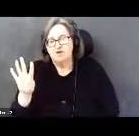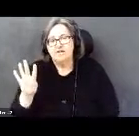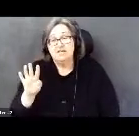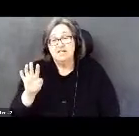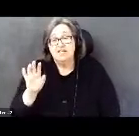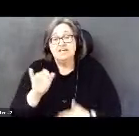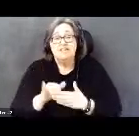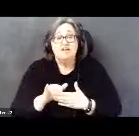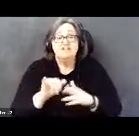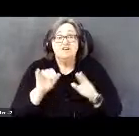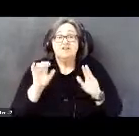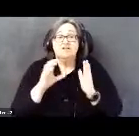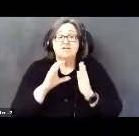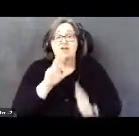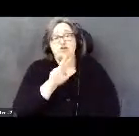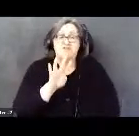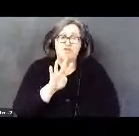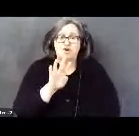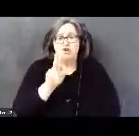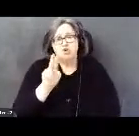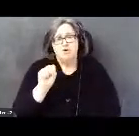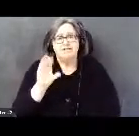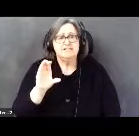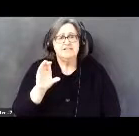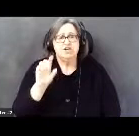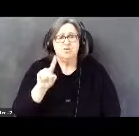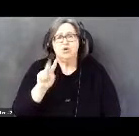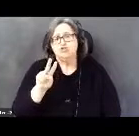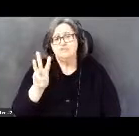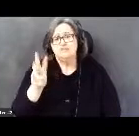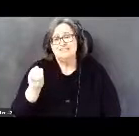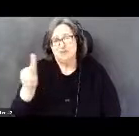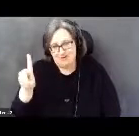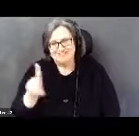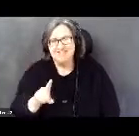USC 12601. And it allows for us to